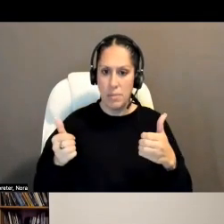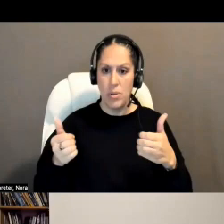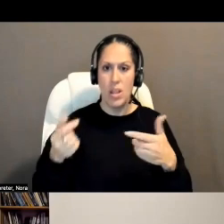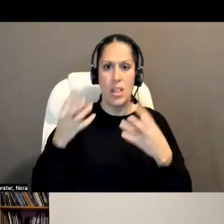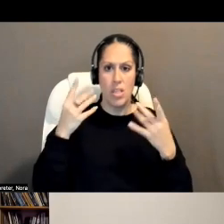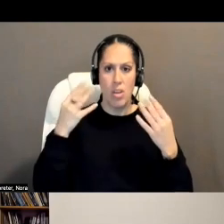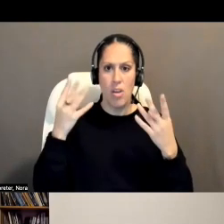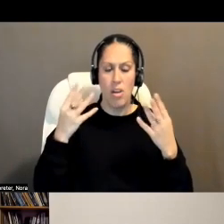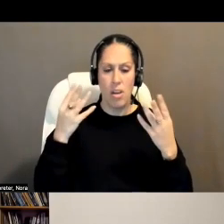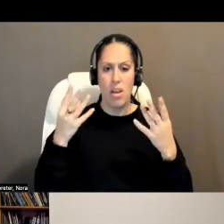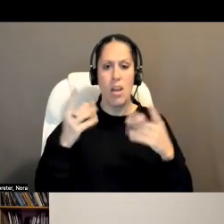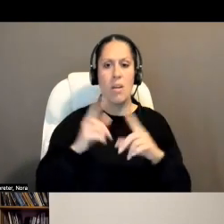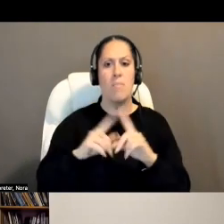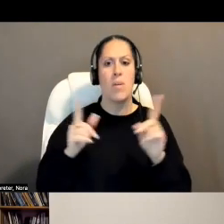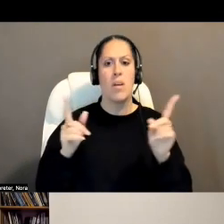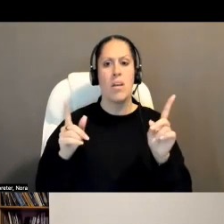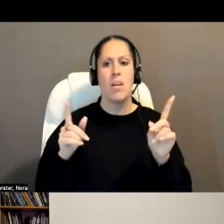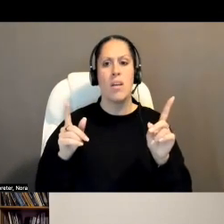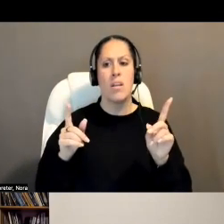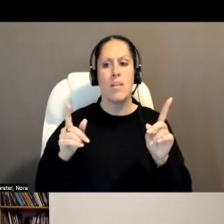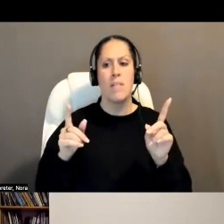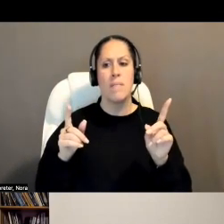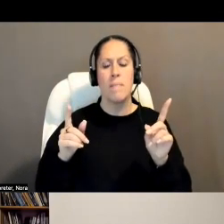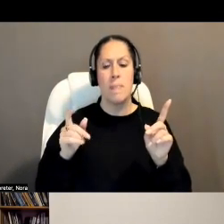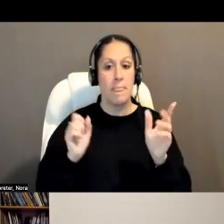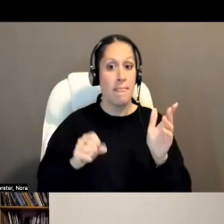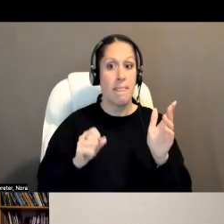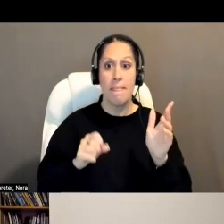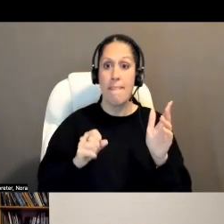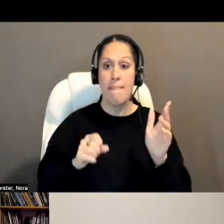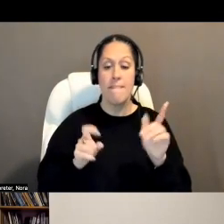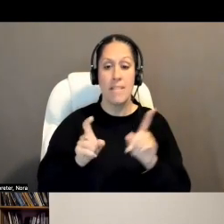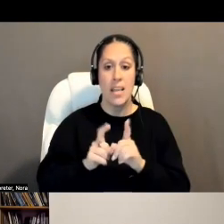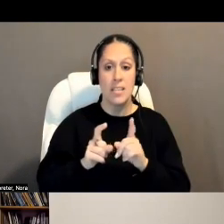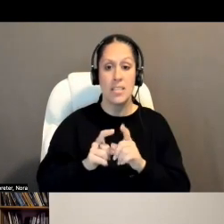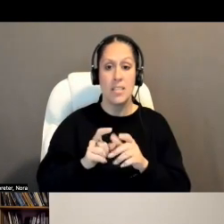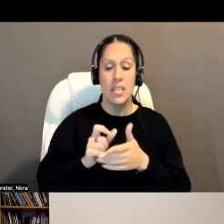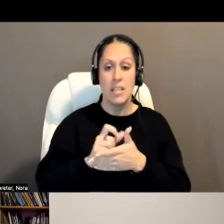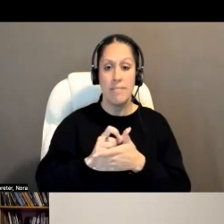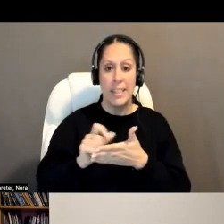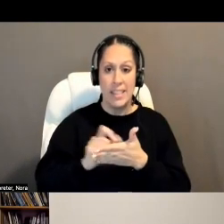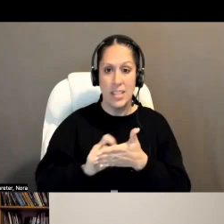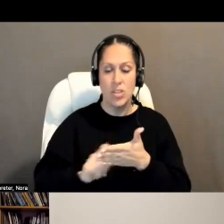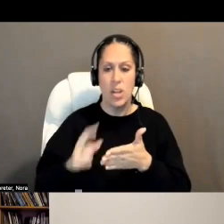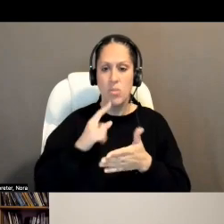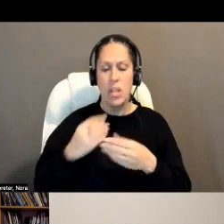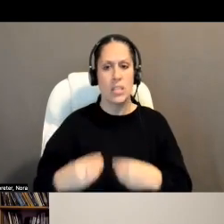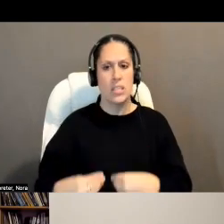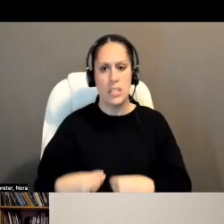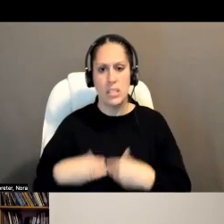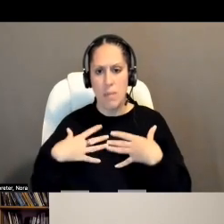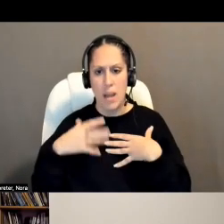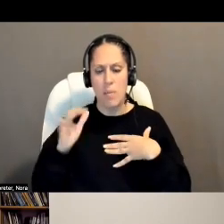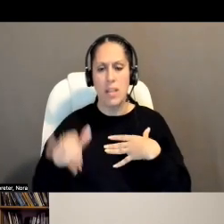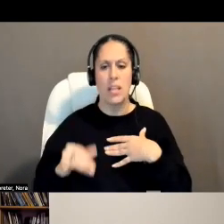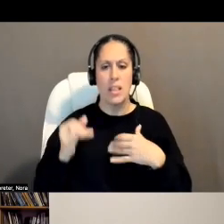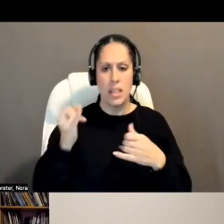But um, yeah, as as a piece of literature, I was very inspired by it. The idea of the,